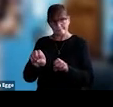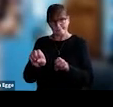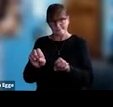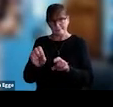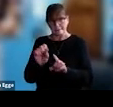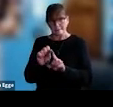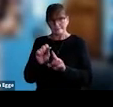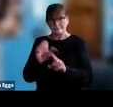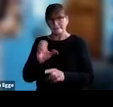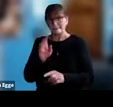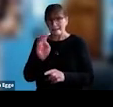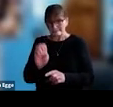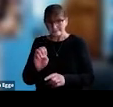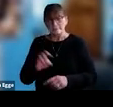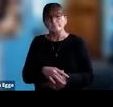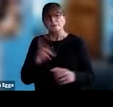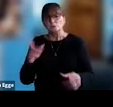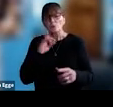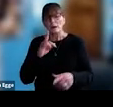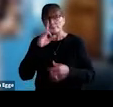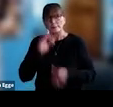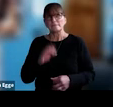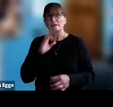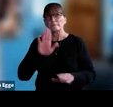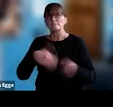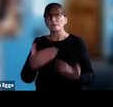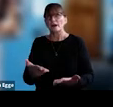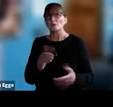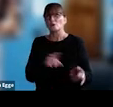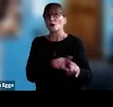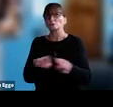And I believe, I think I provided the handouts for that too.